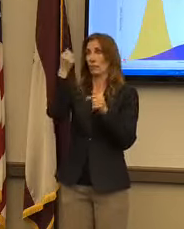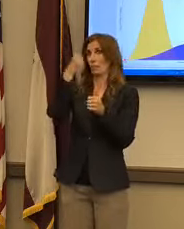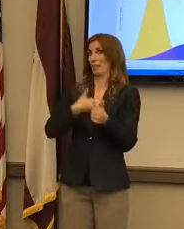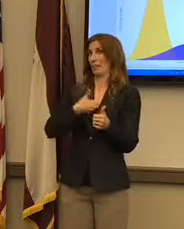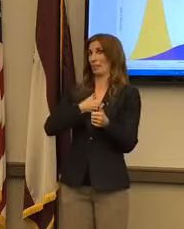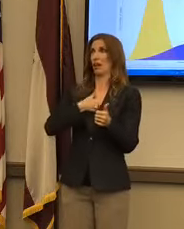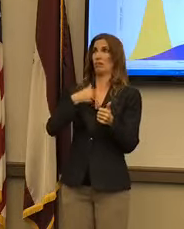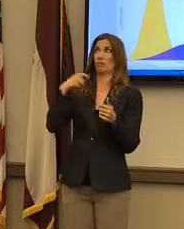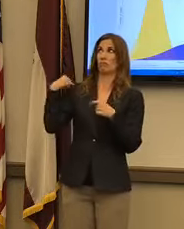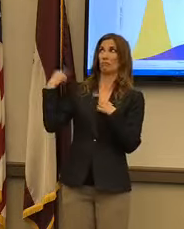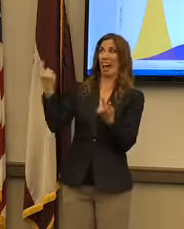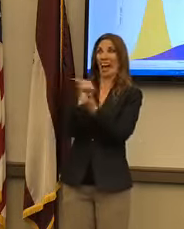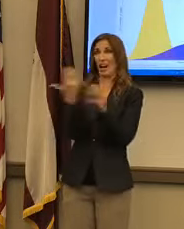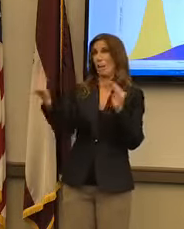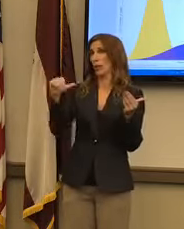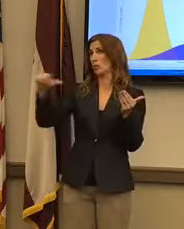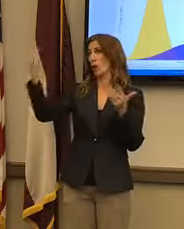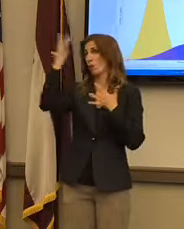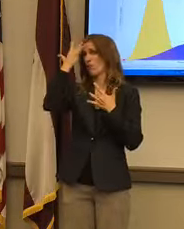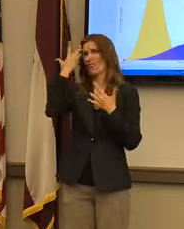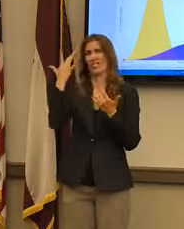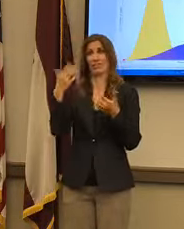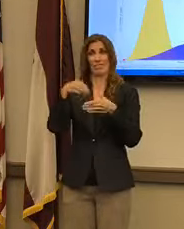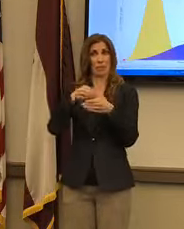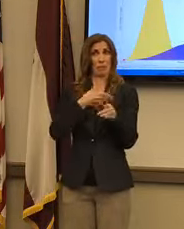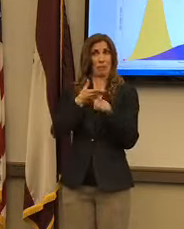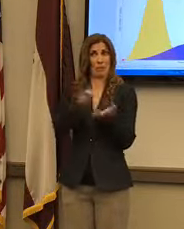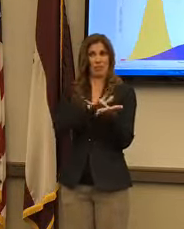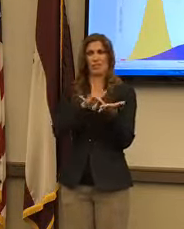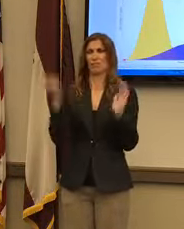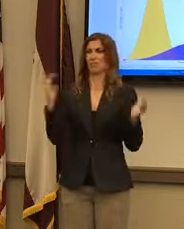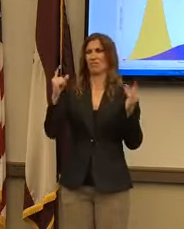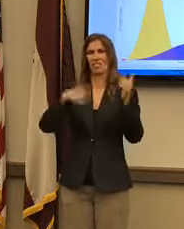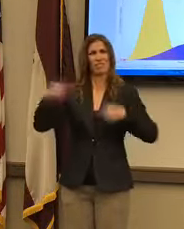medically that has had this highly variable presentation and of course that